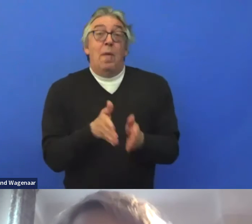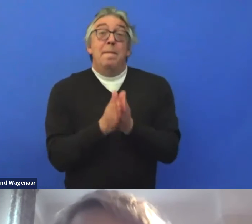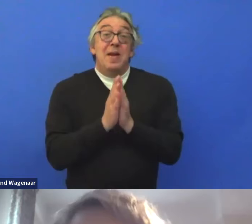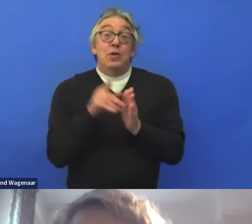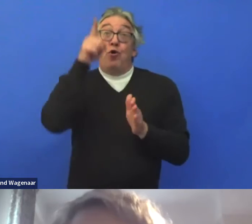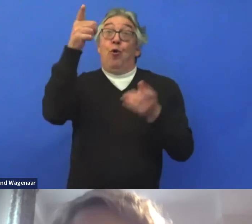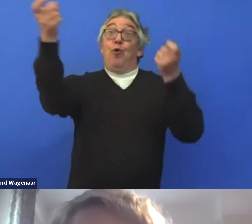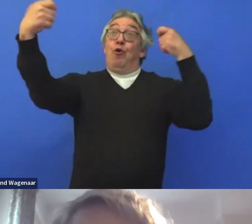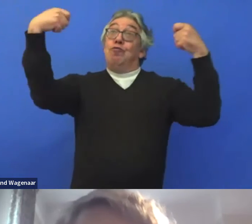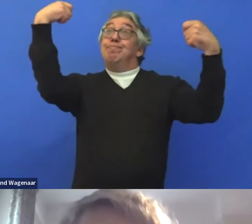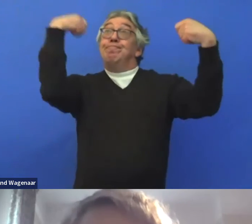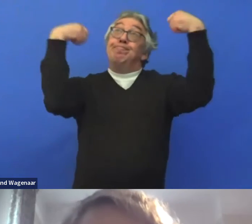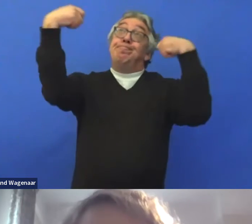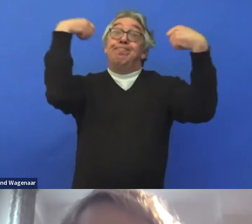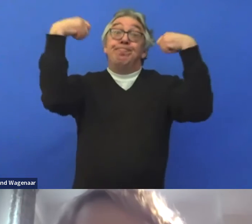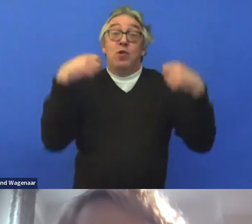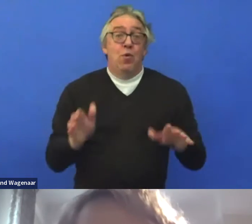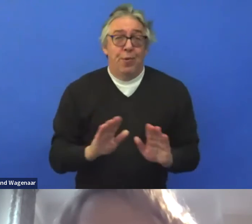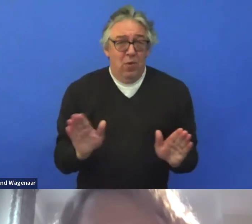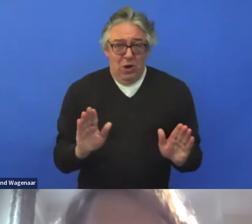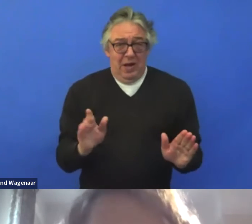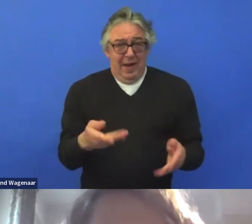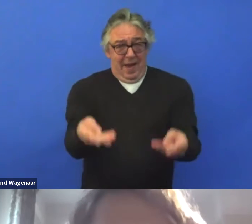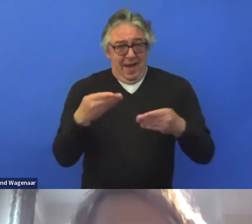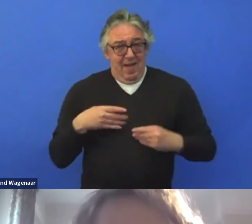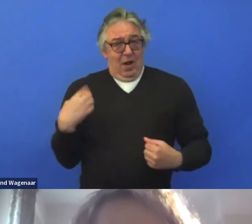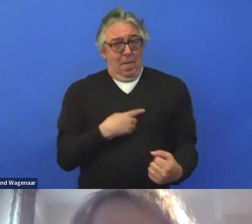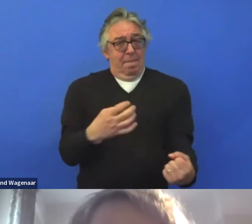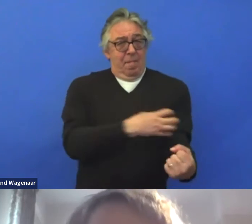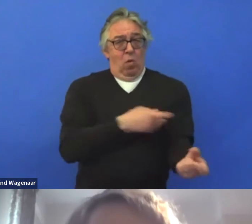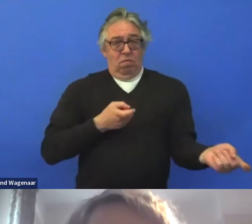Thank you. Indeed, a key message. Thank you for raising it.